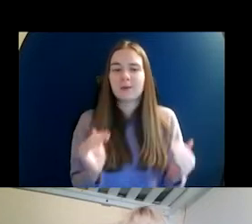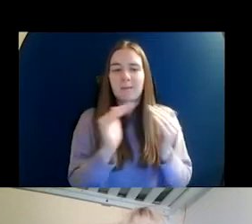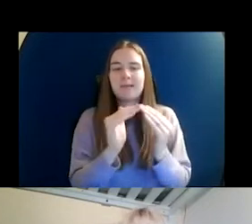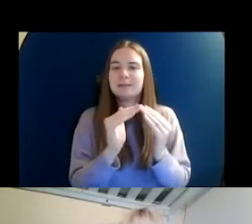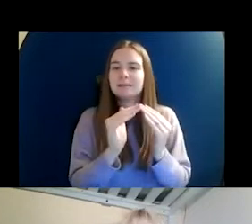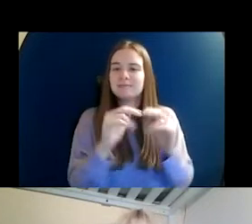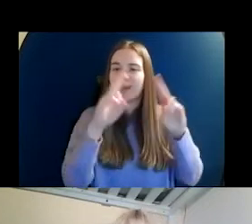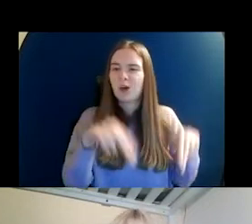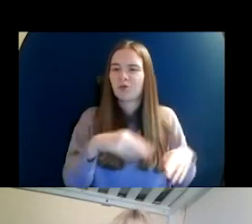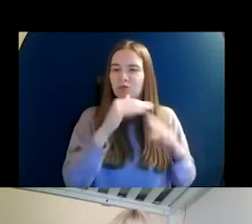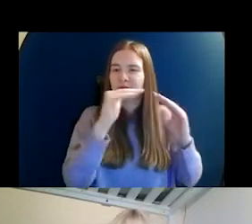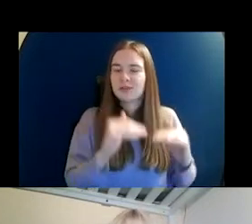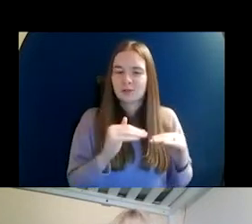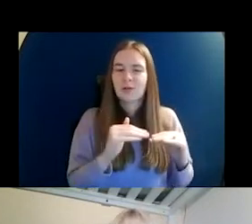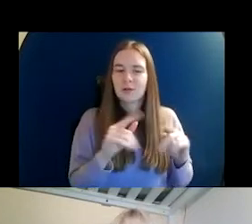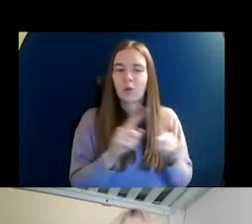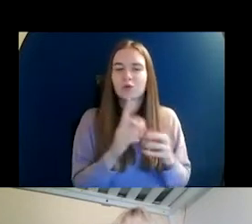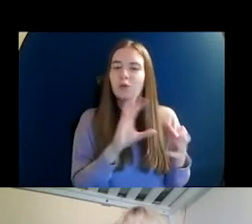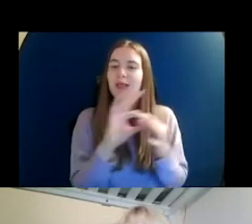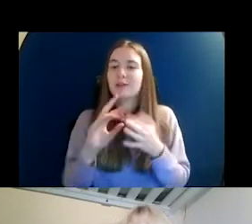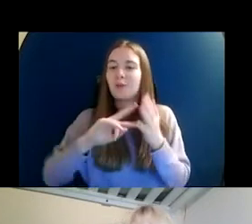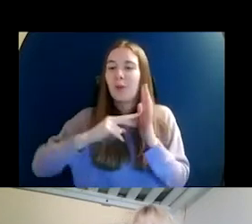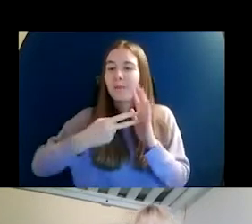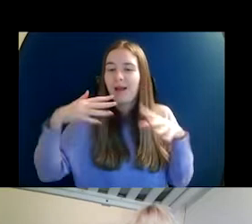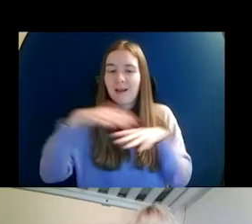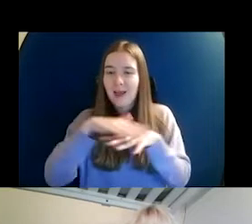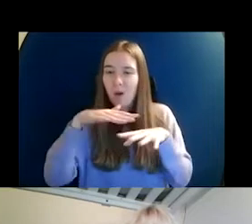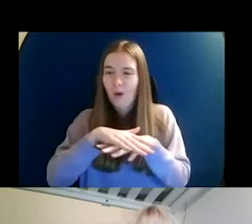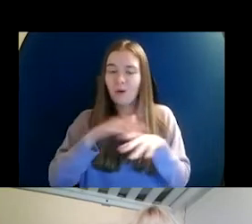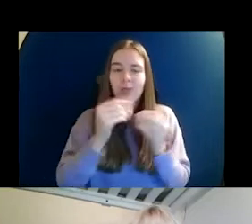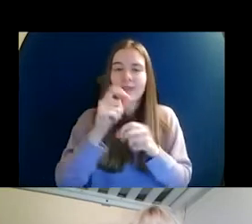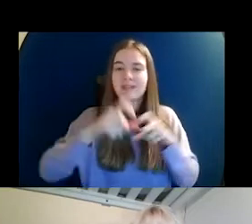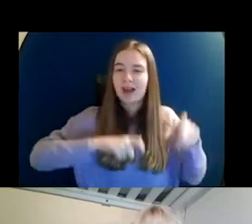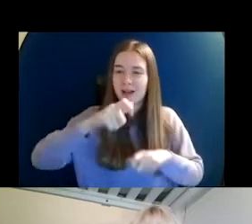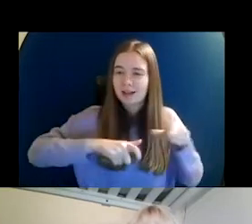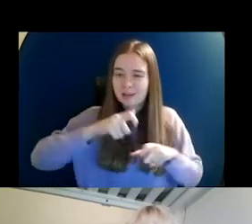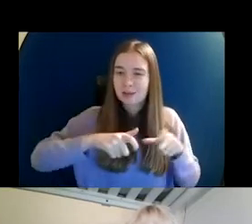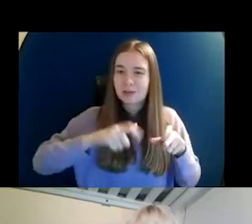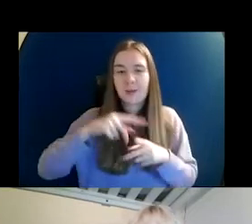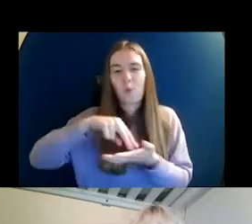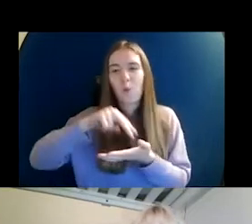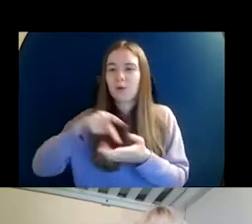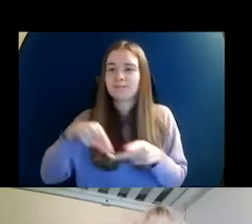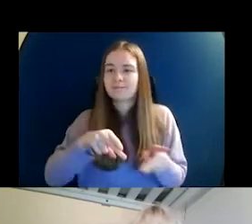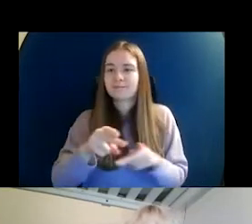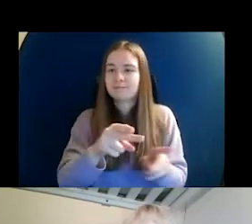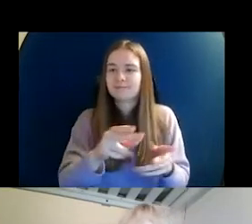and it's also linked to like this planned network of cycling routes and pedestrian routes called the QuietRoutes Network.